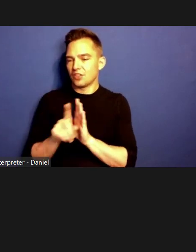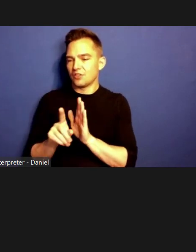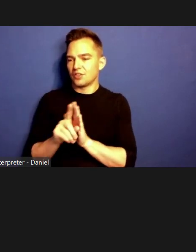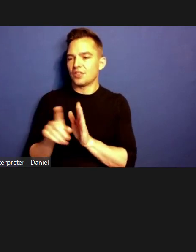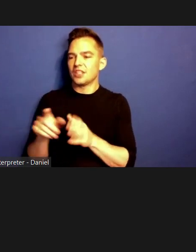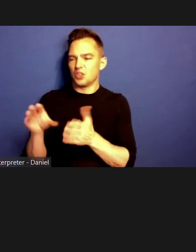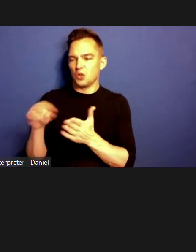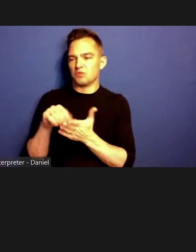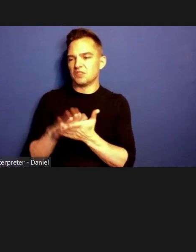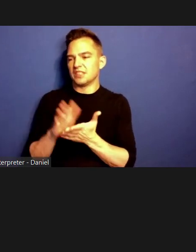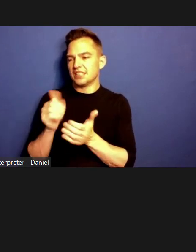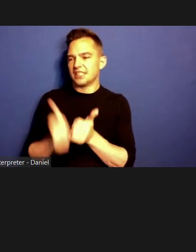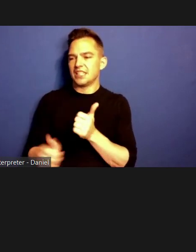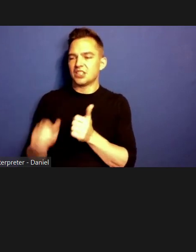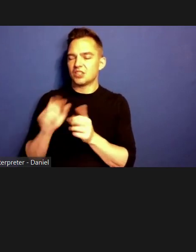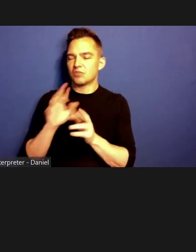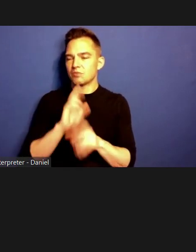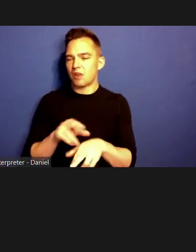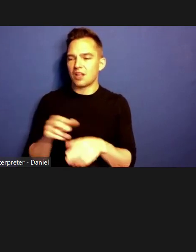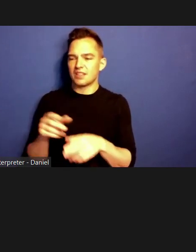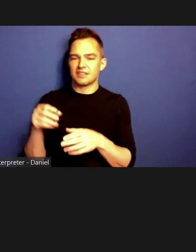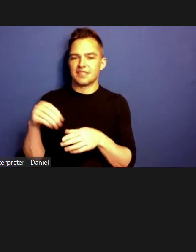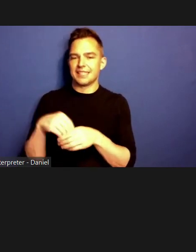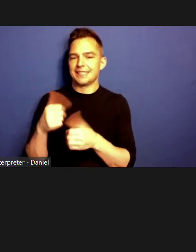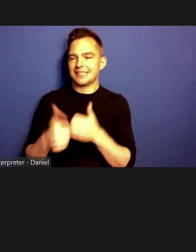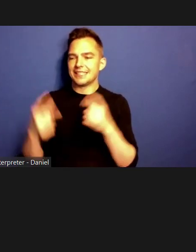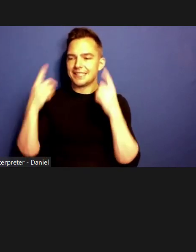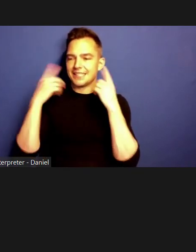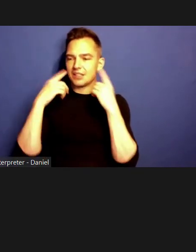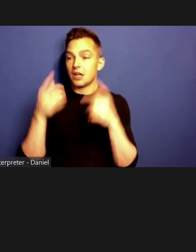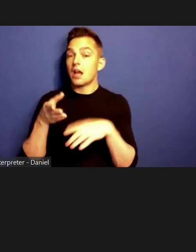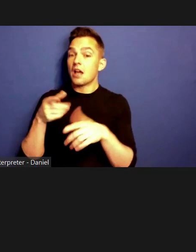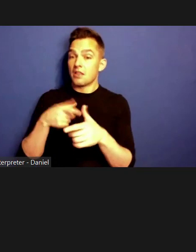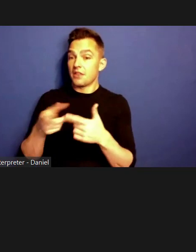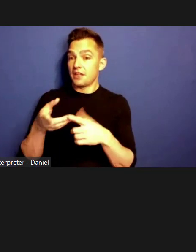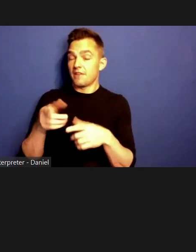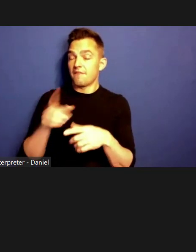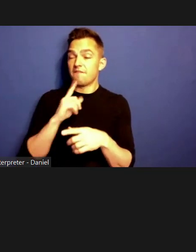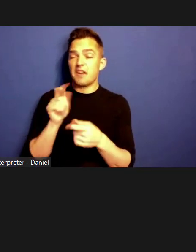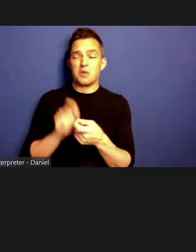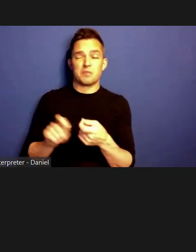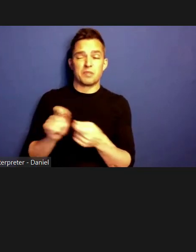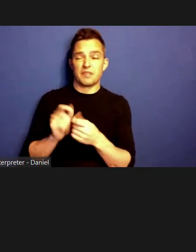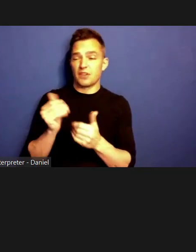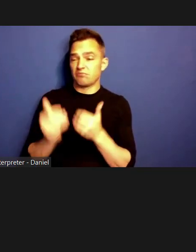Following a specific protocol, you as the screener will determine whether the ear passed or not.